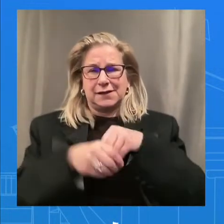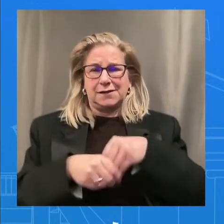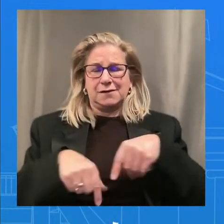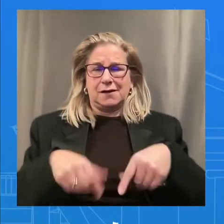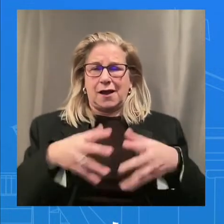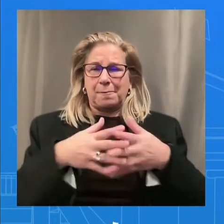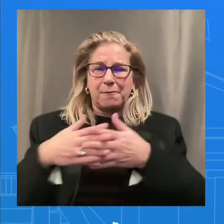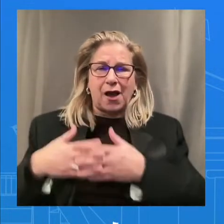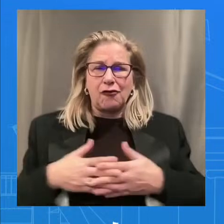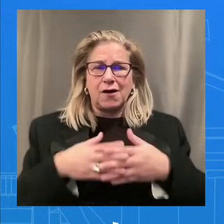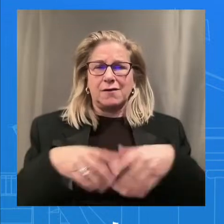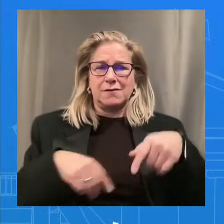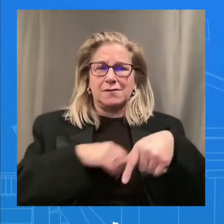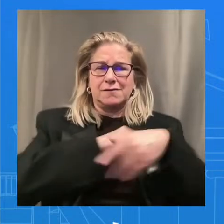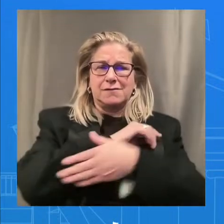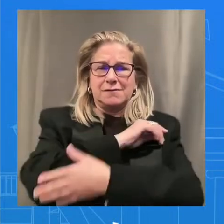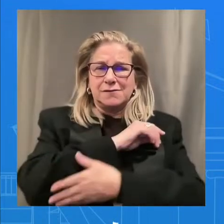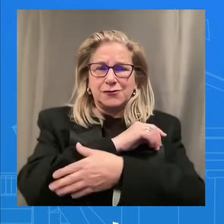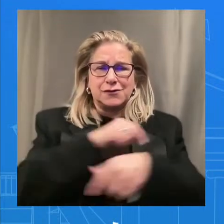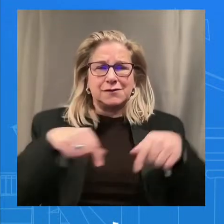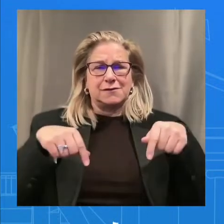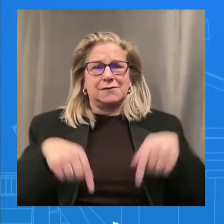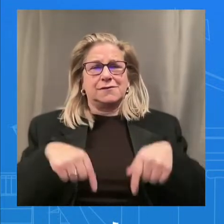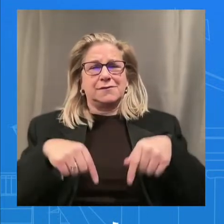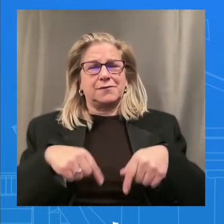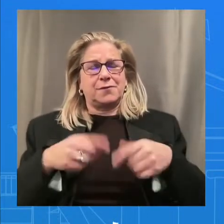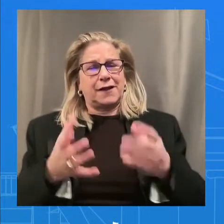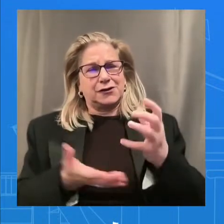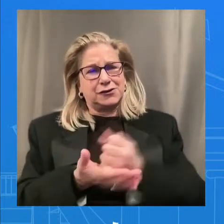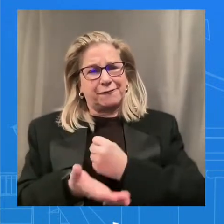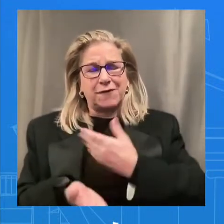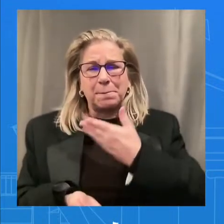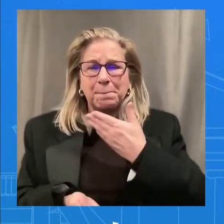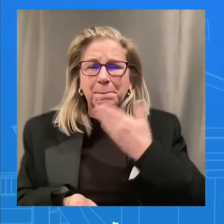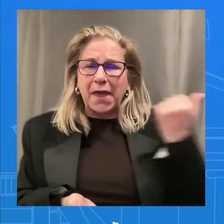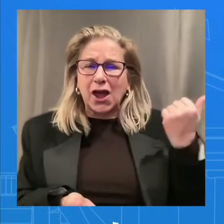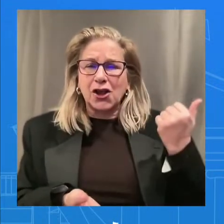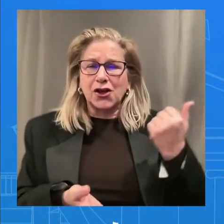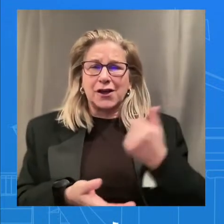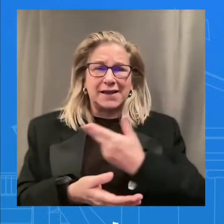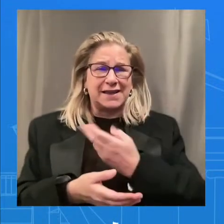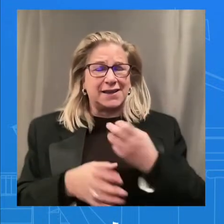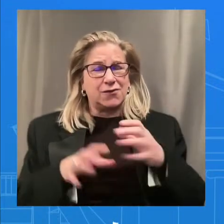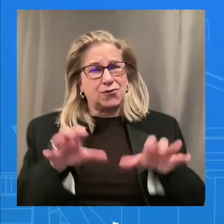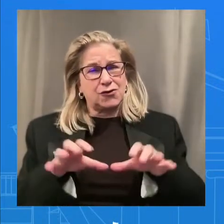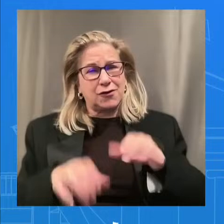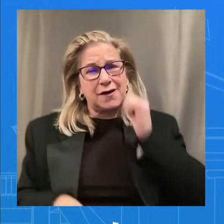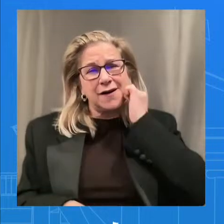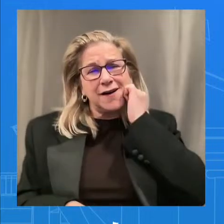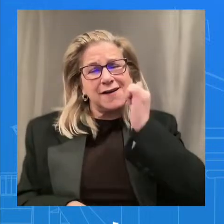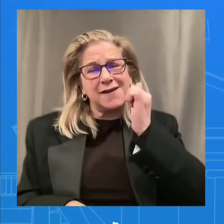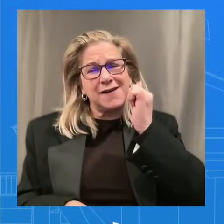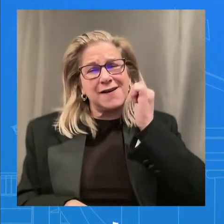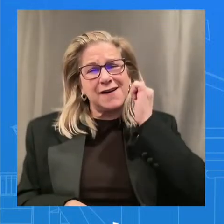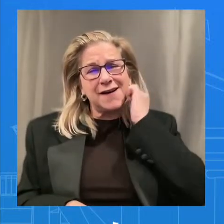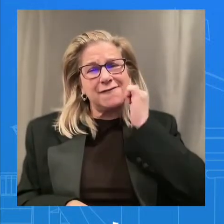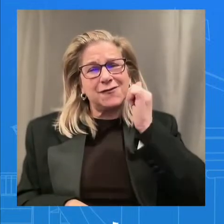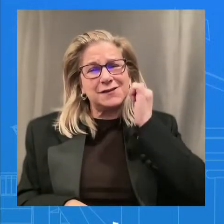and has worked day in and day in -- out, and certainly as president in the last four years, I think deserves some respect. And I think he deserves some respect.